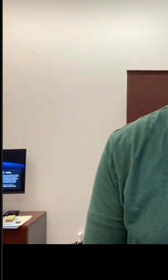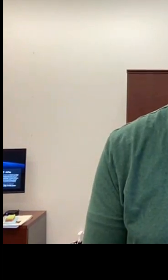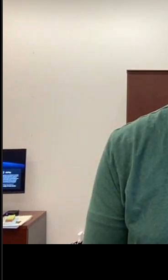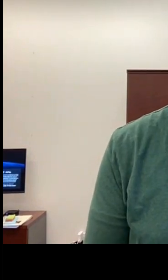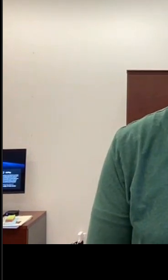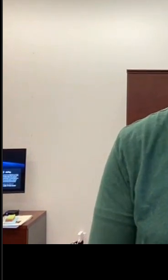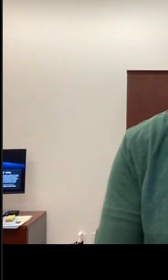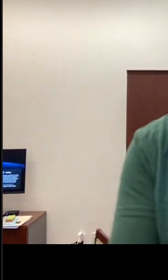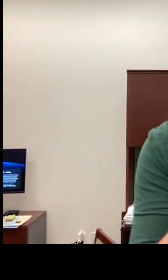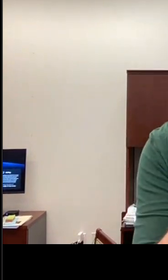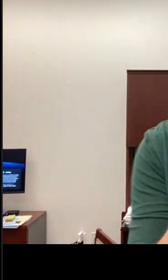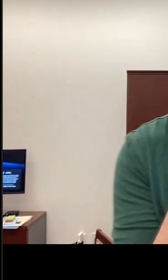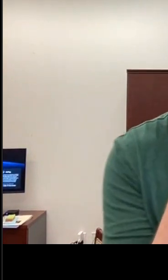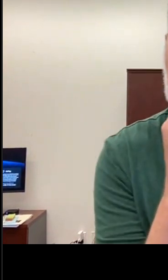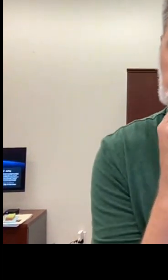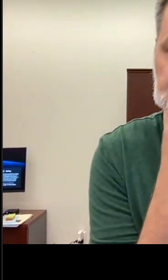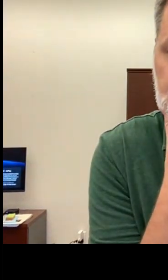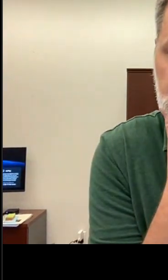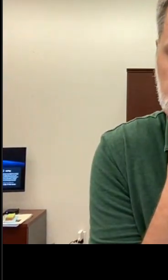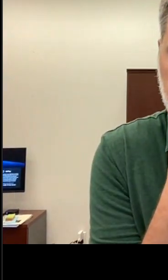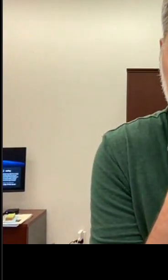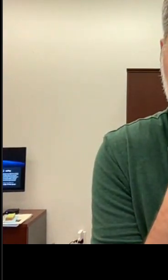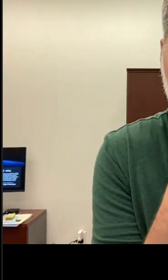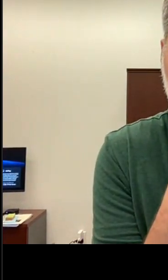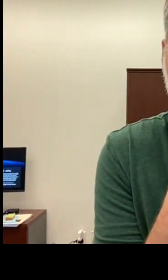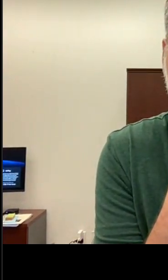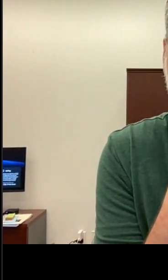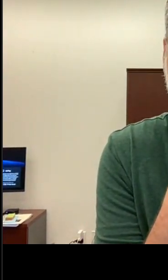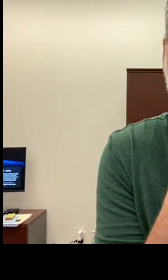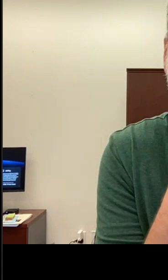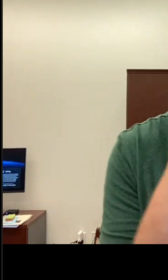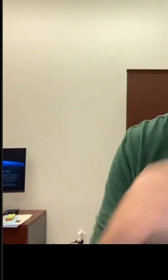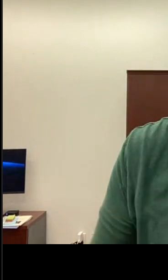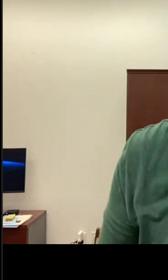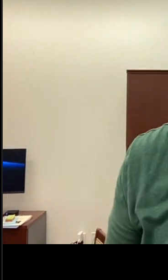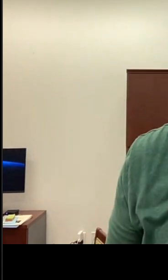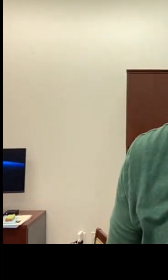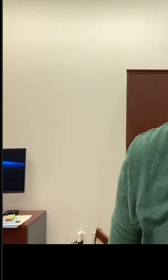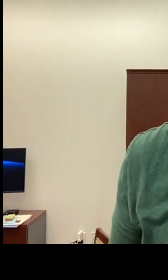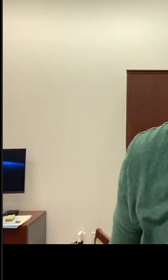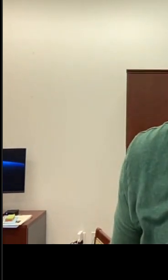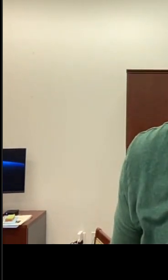everything is high quality before we post it. So any questions coming in for Dr.